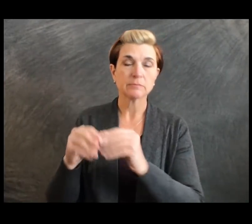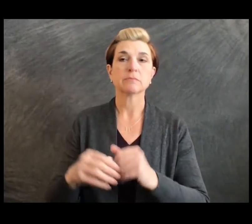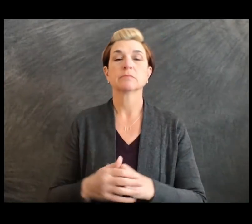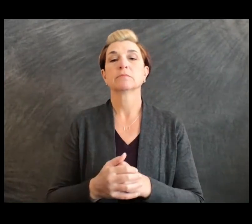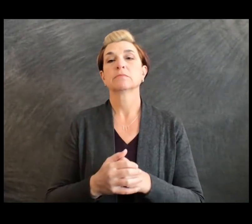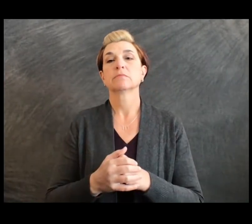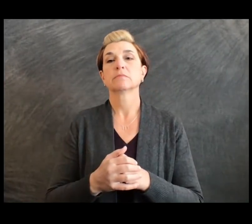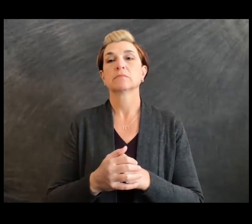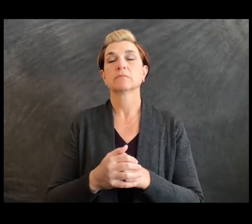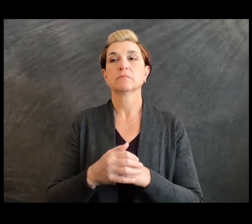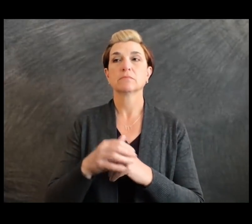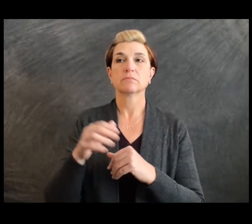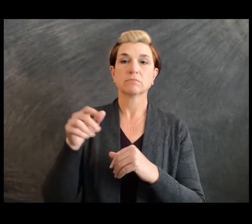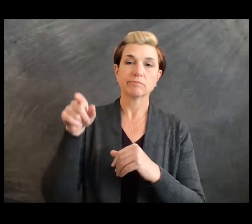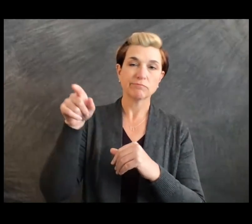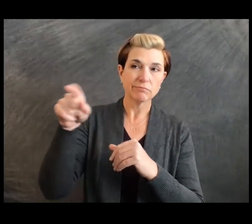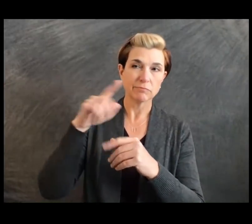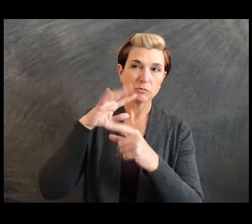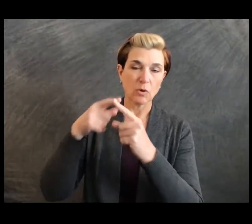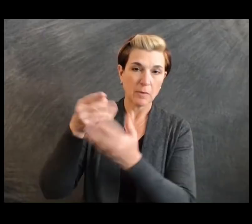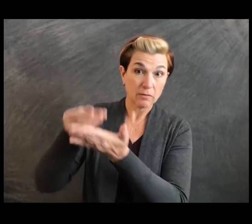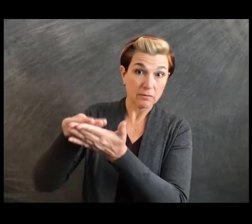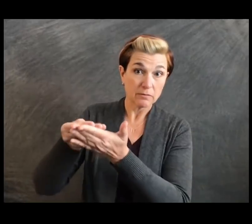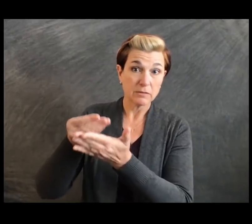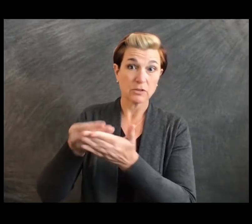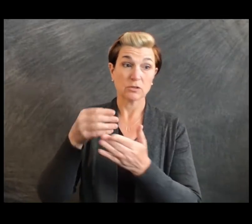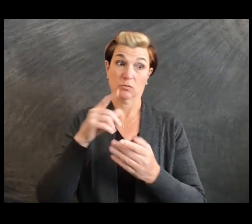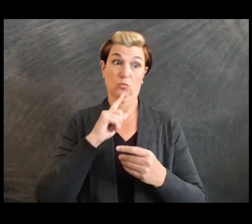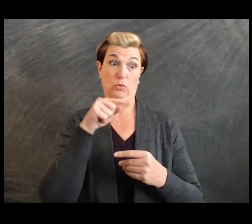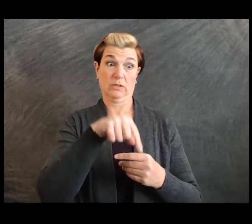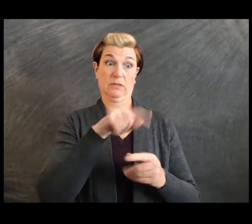situation not a financial situation financial though is moving along very